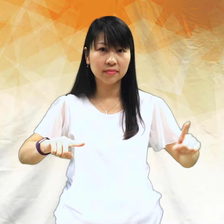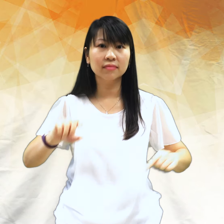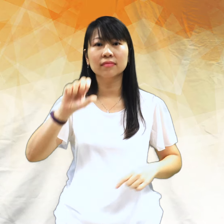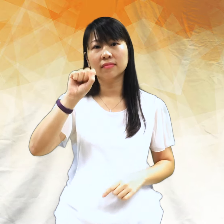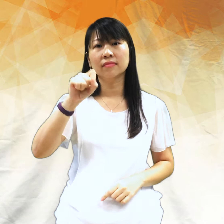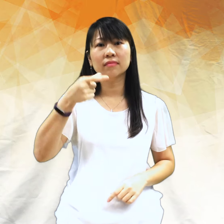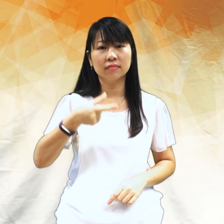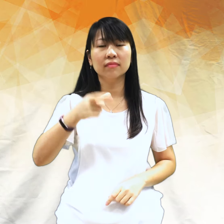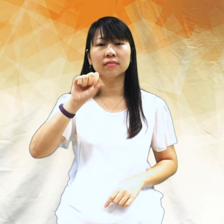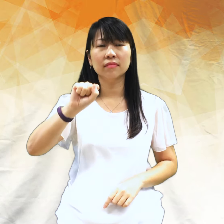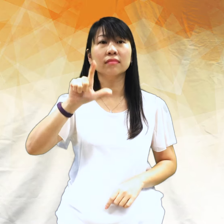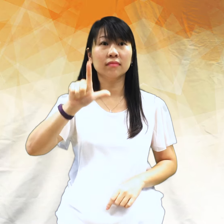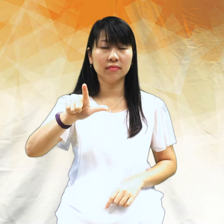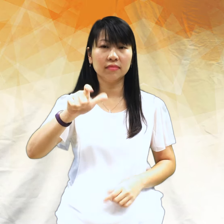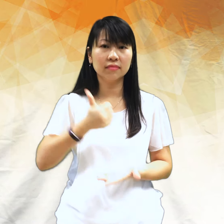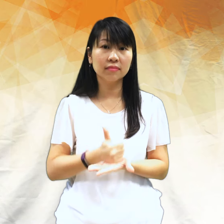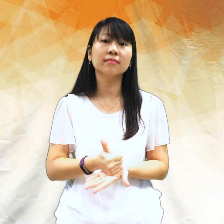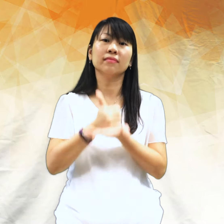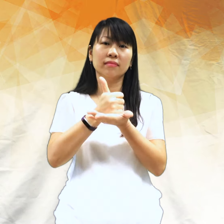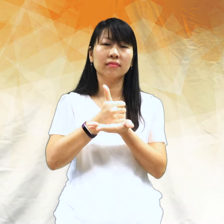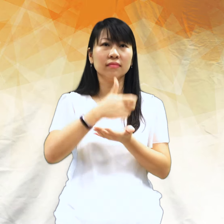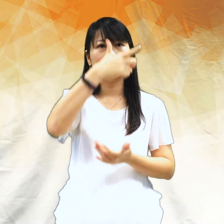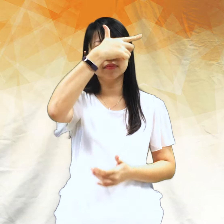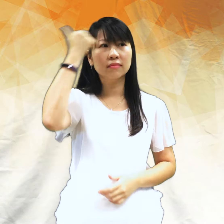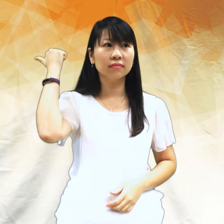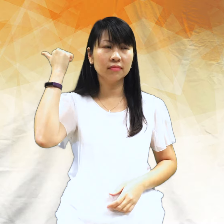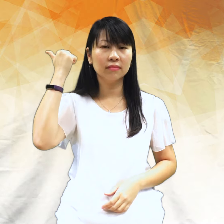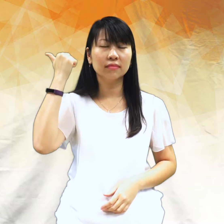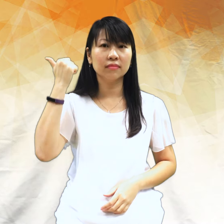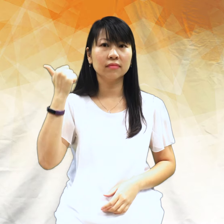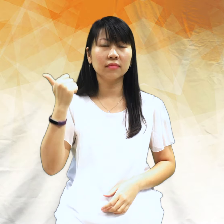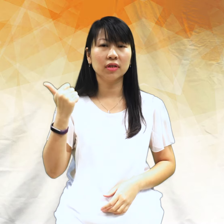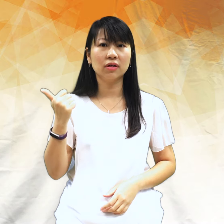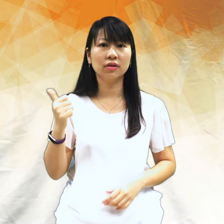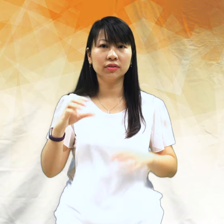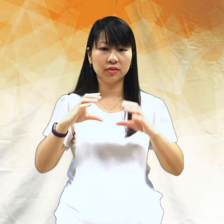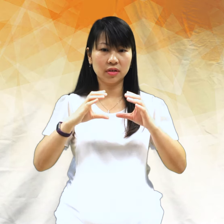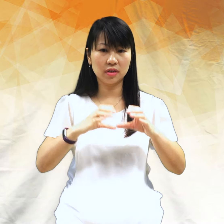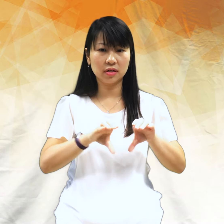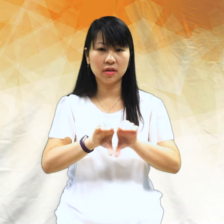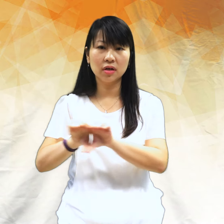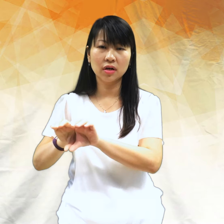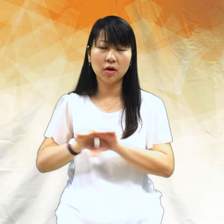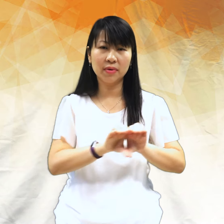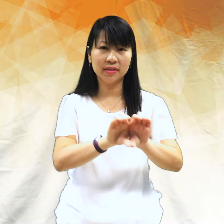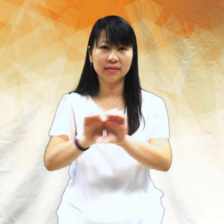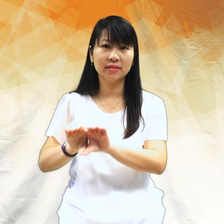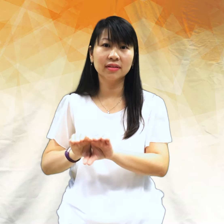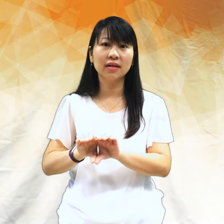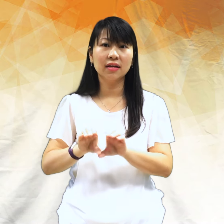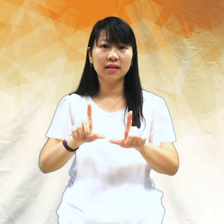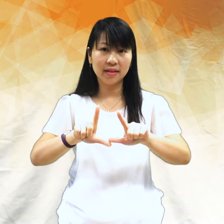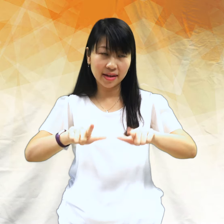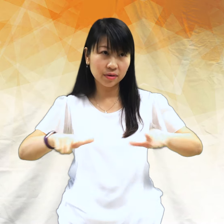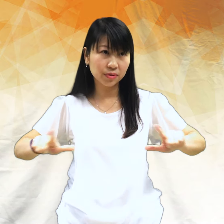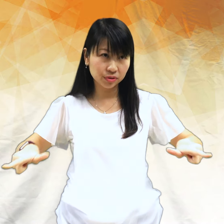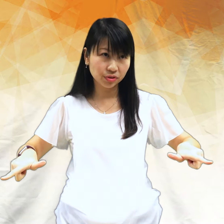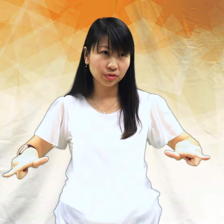SgSL is helpful because it is our common language.